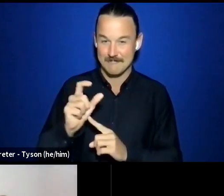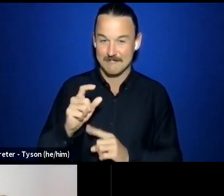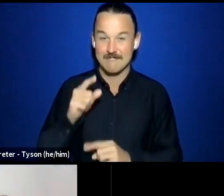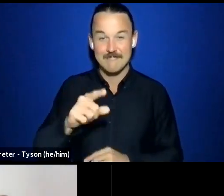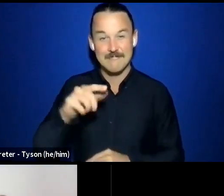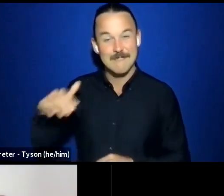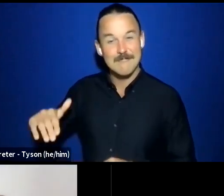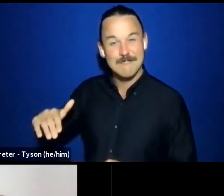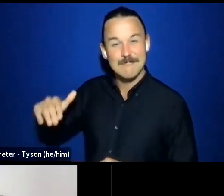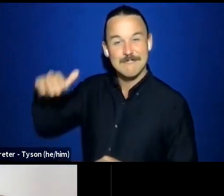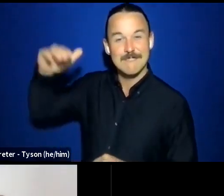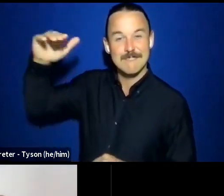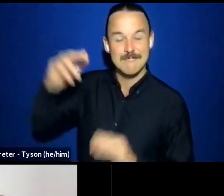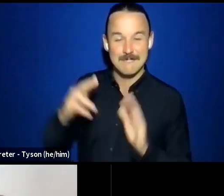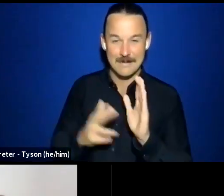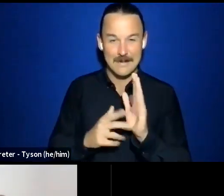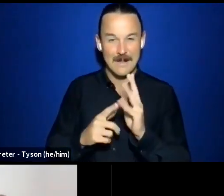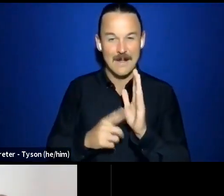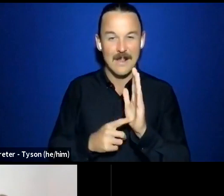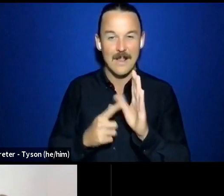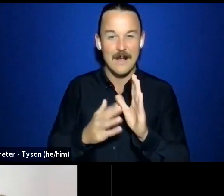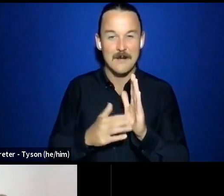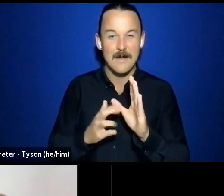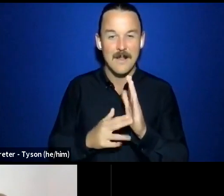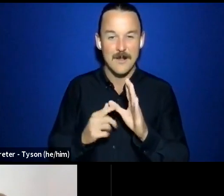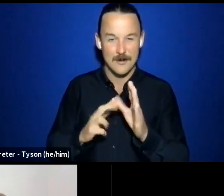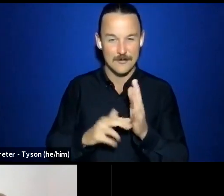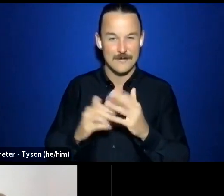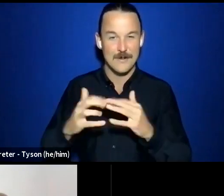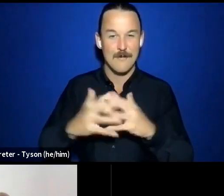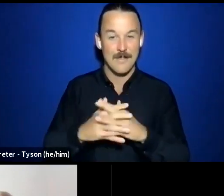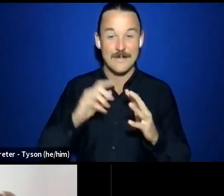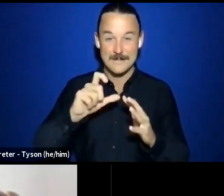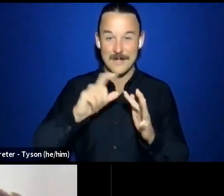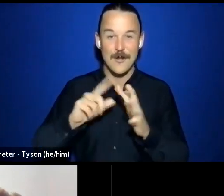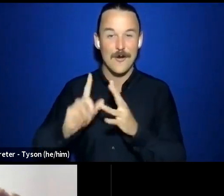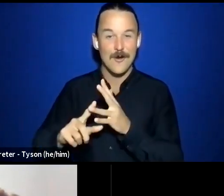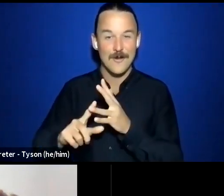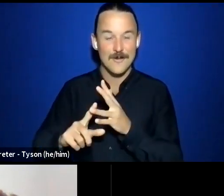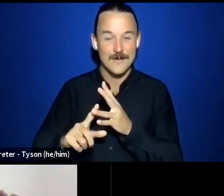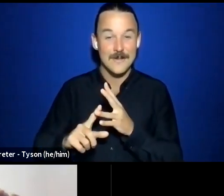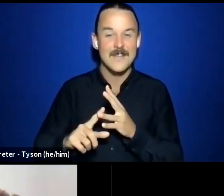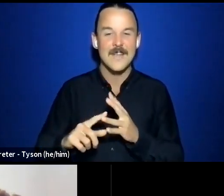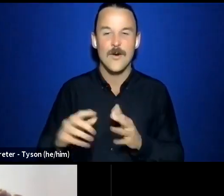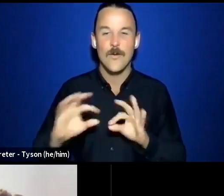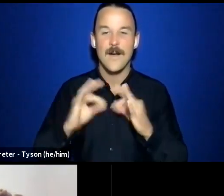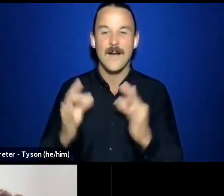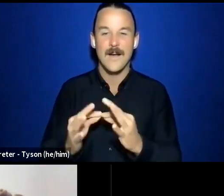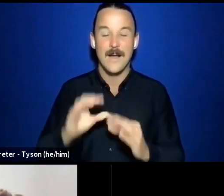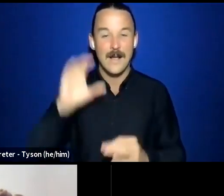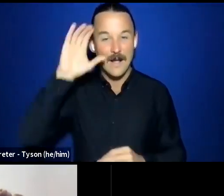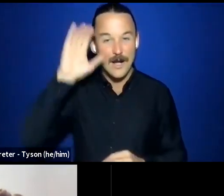isolated isolated up bringing in New South Wales. Hennessy e CEO of charity country e CEO of charity country to camera in